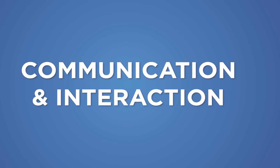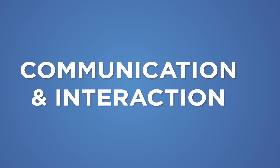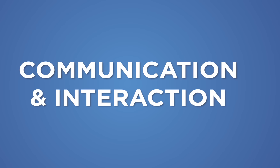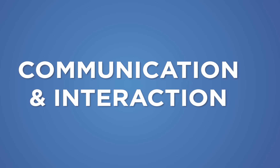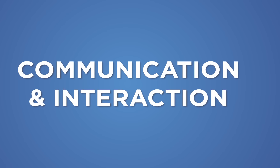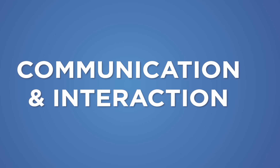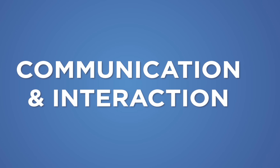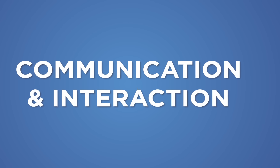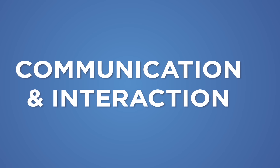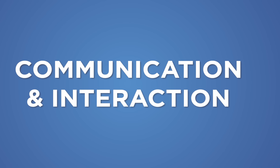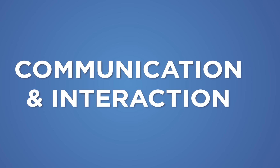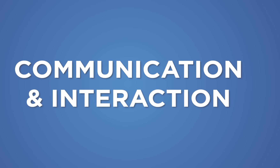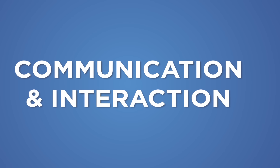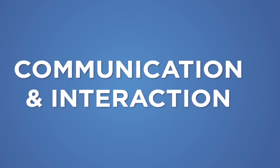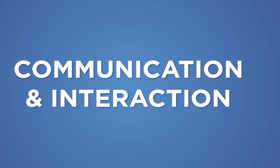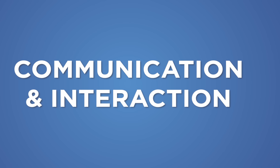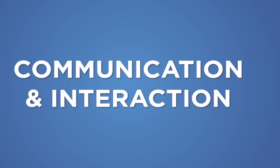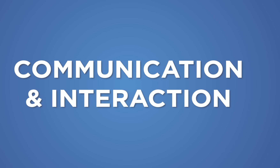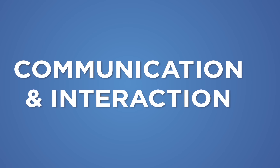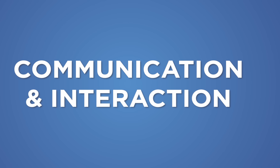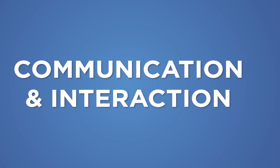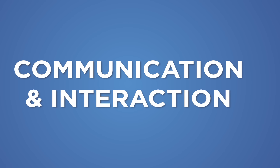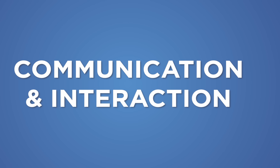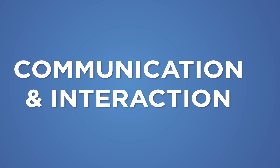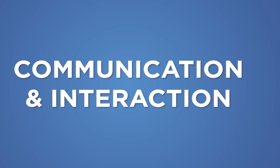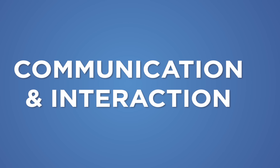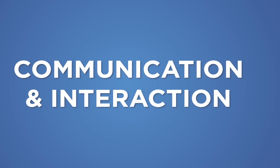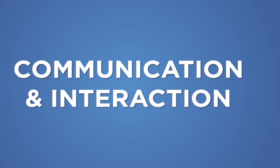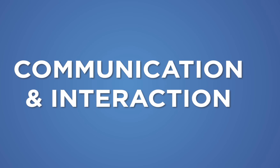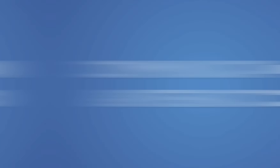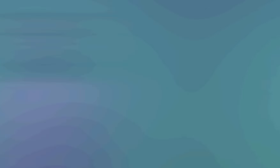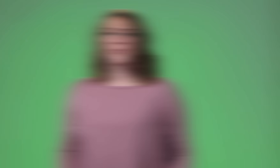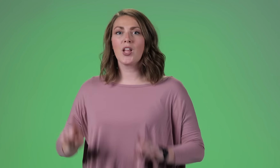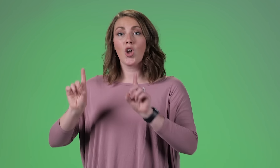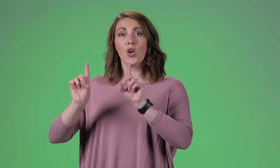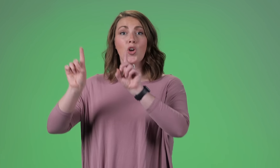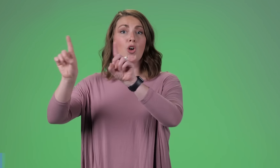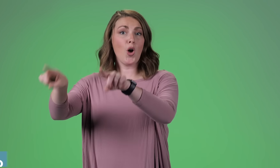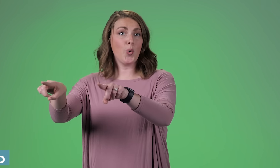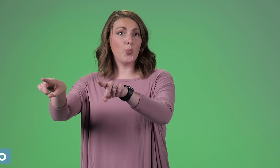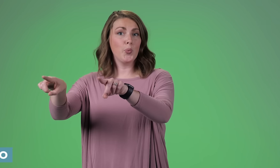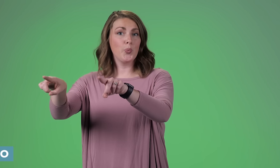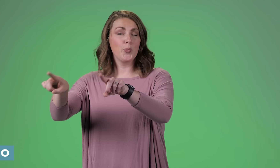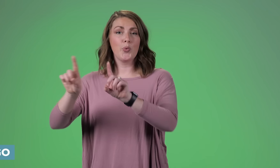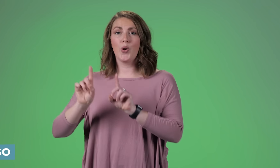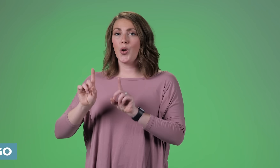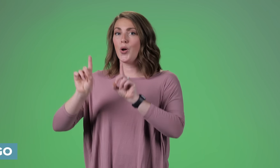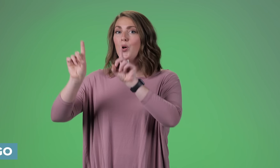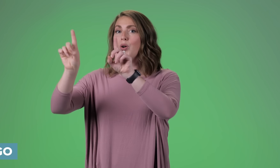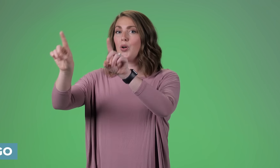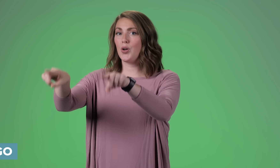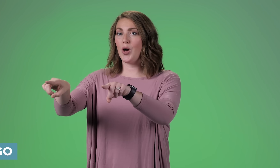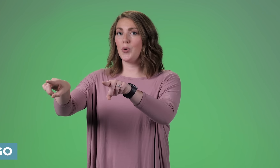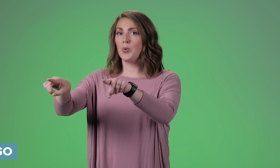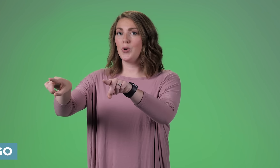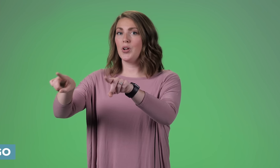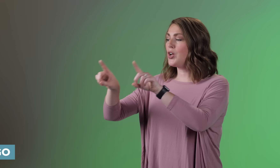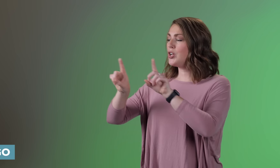Now you are going to learn signs for communication and interaction. Go, go.